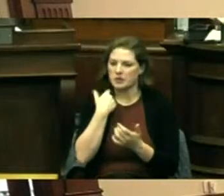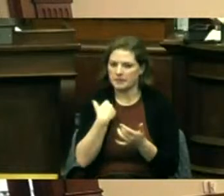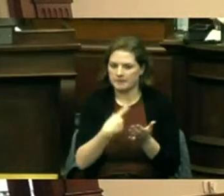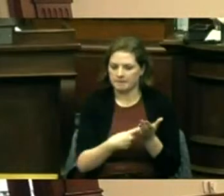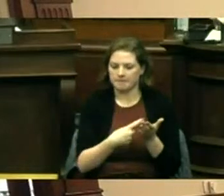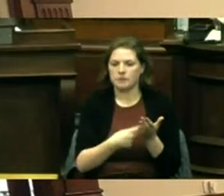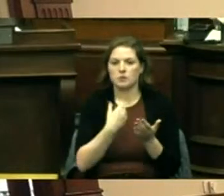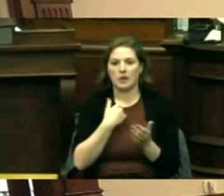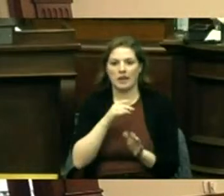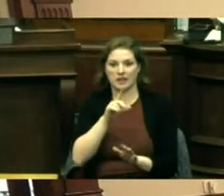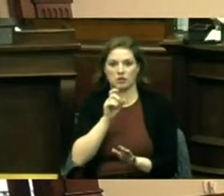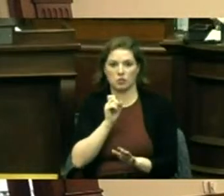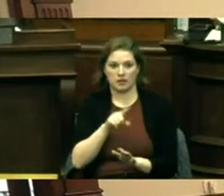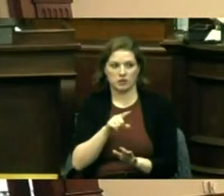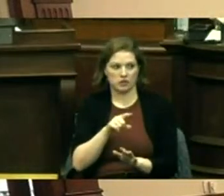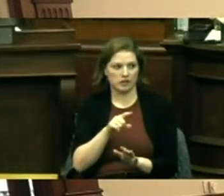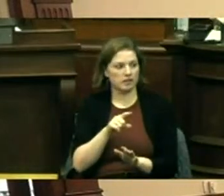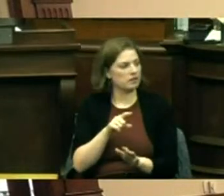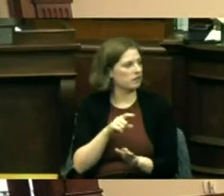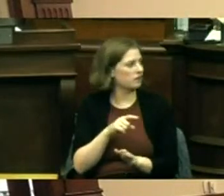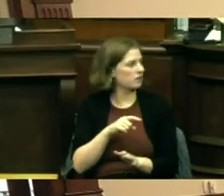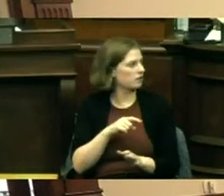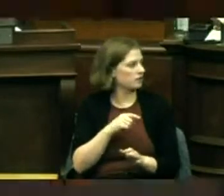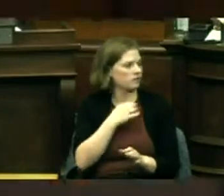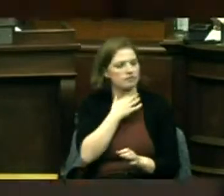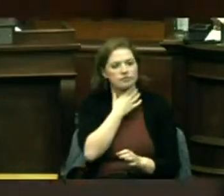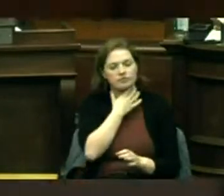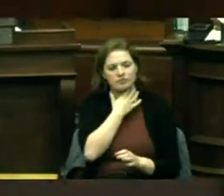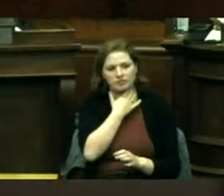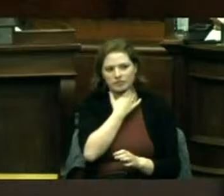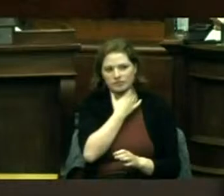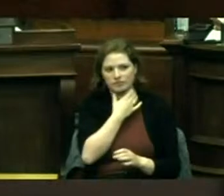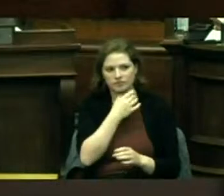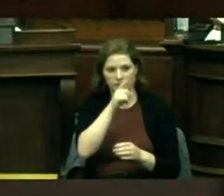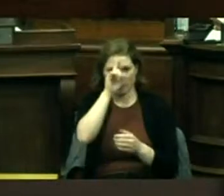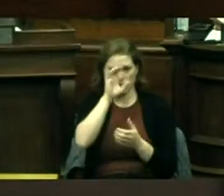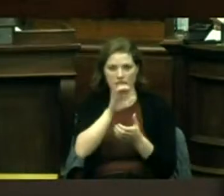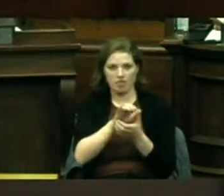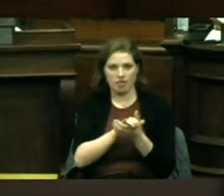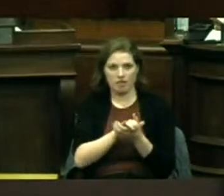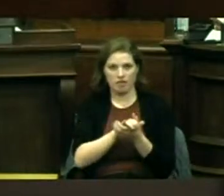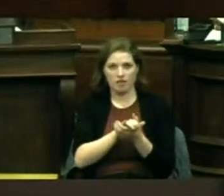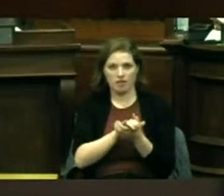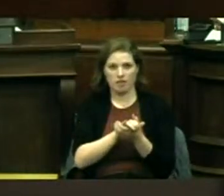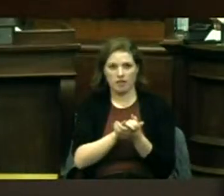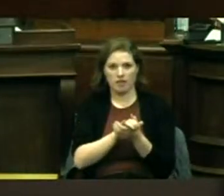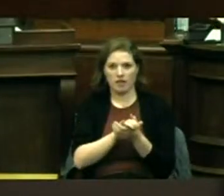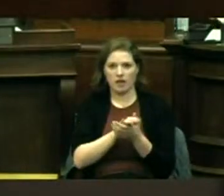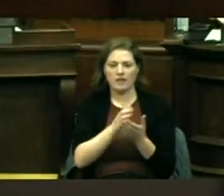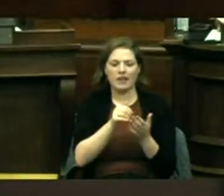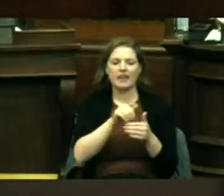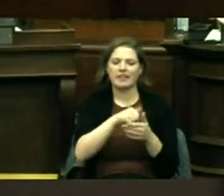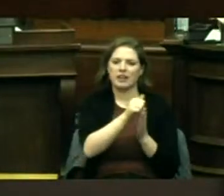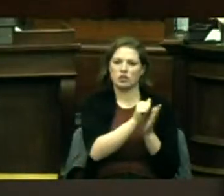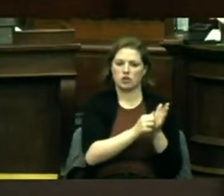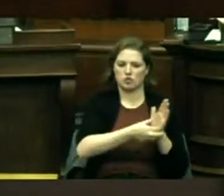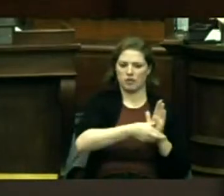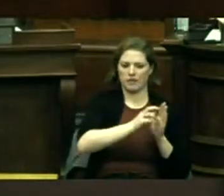district, we are only required to disclose this information and may participate in discussion